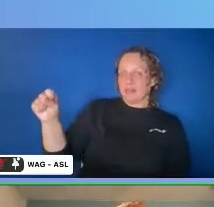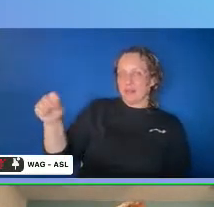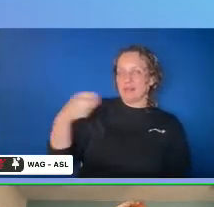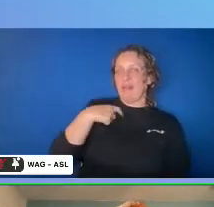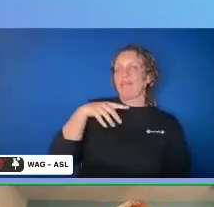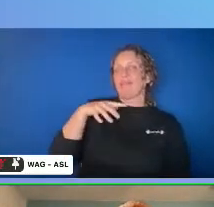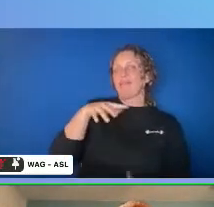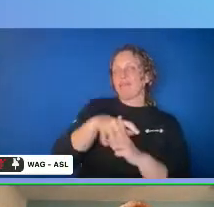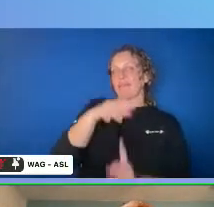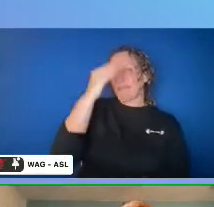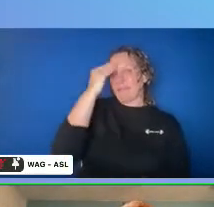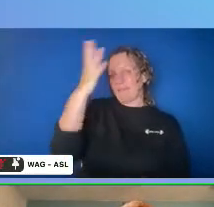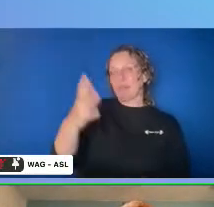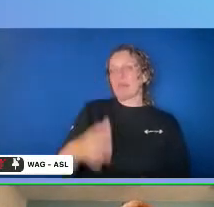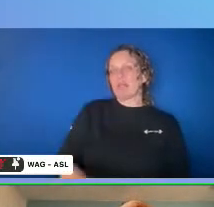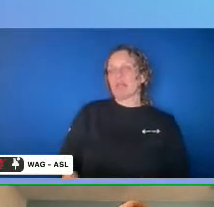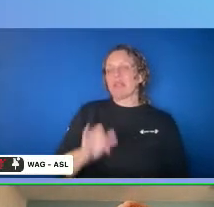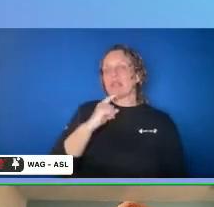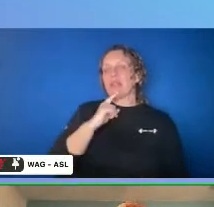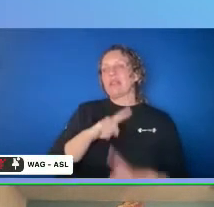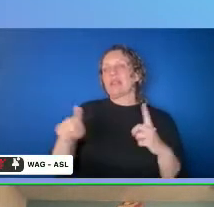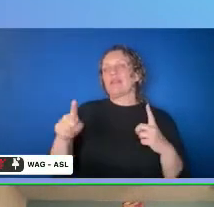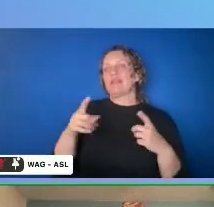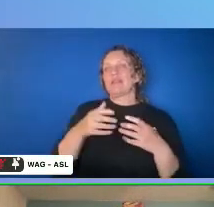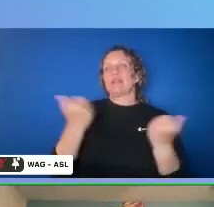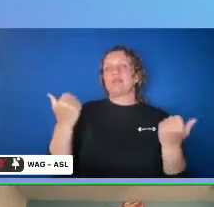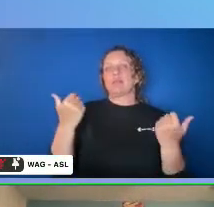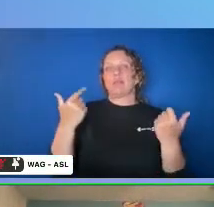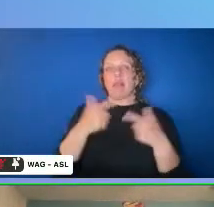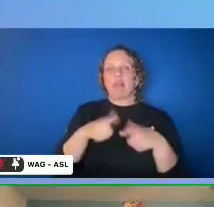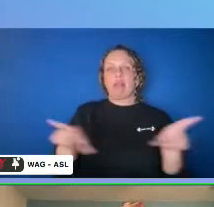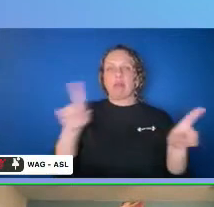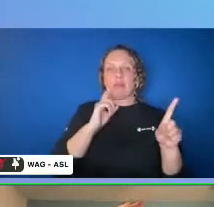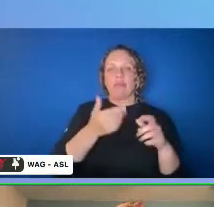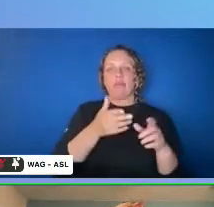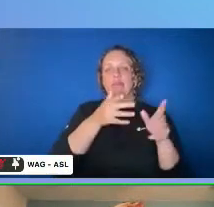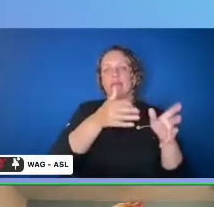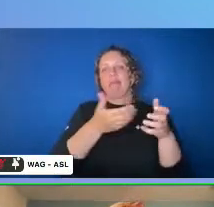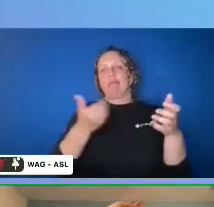that needs some separate language from the rest of the document." The rest of the document of course is in English.